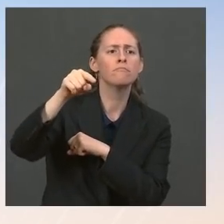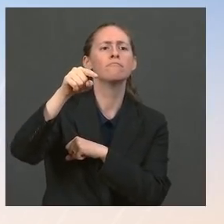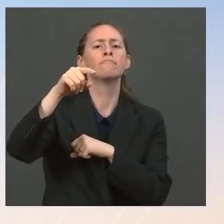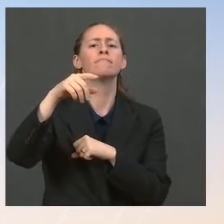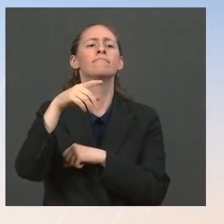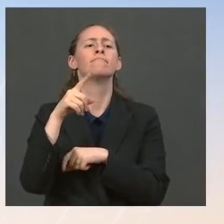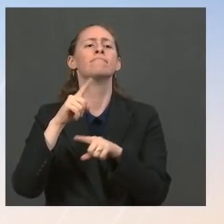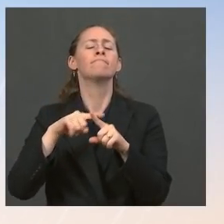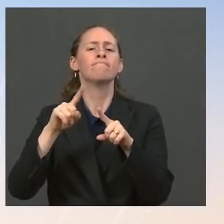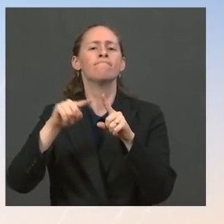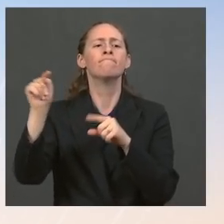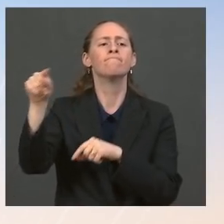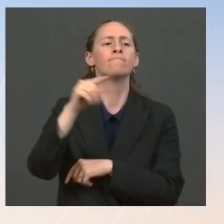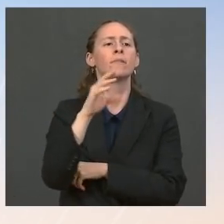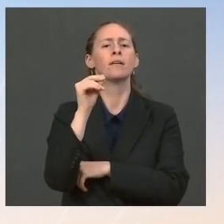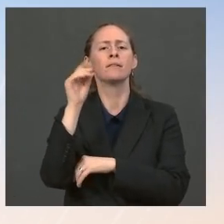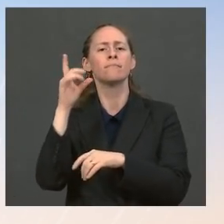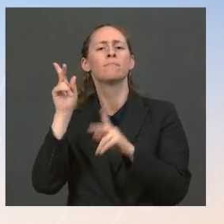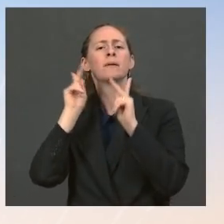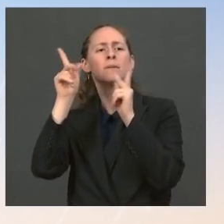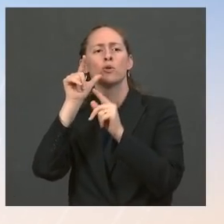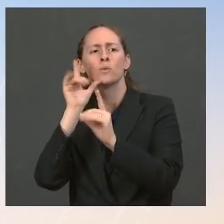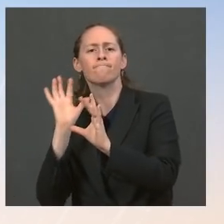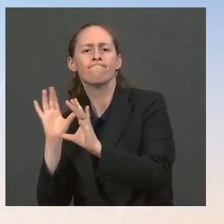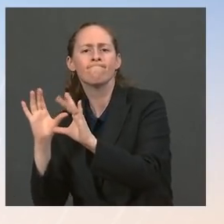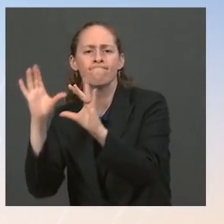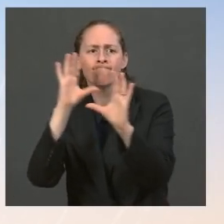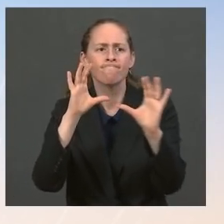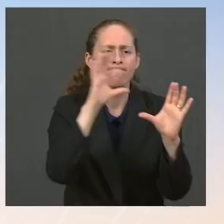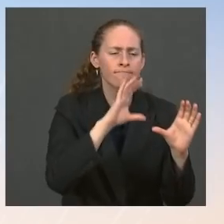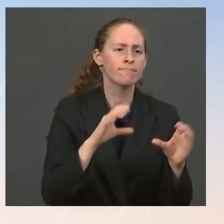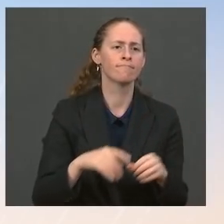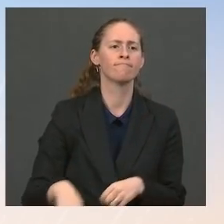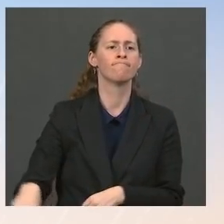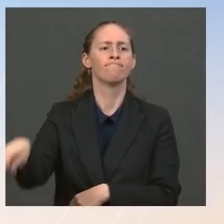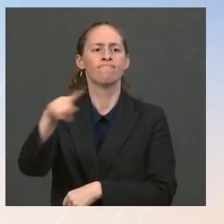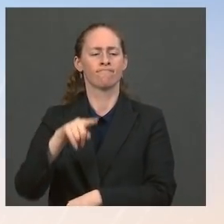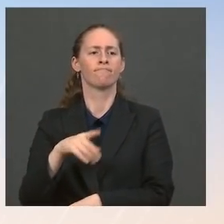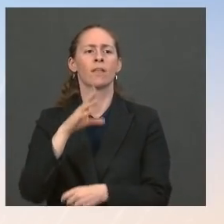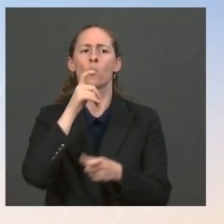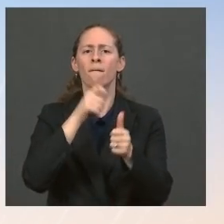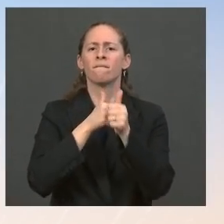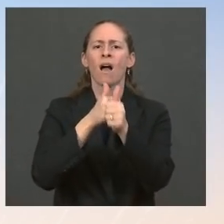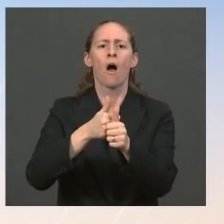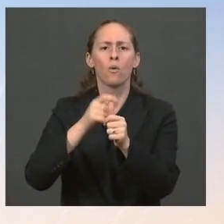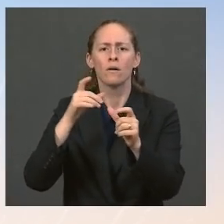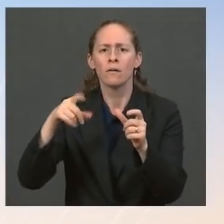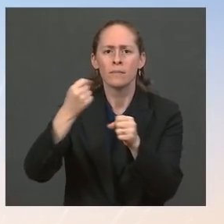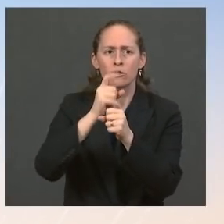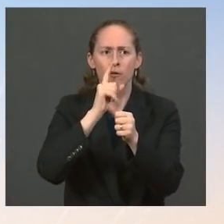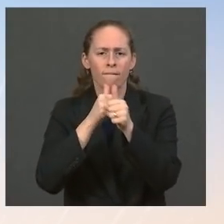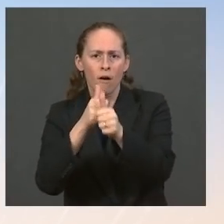and DHS volunteer force personnel to the Del Rio sector to provide operational support.